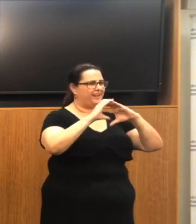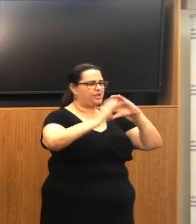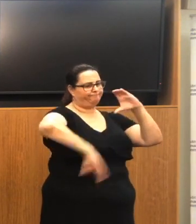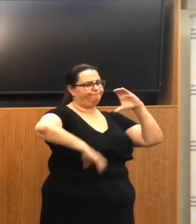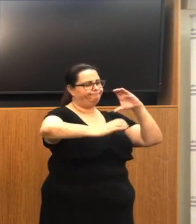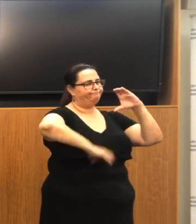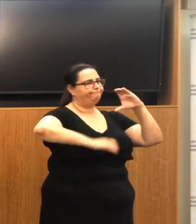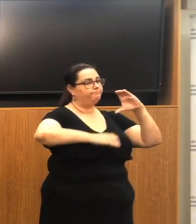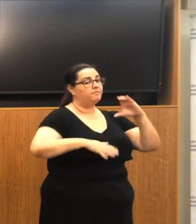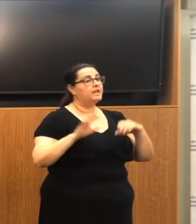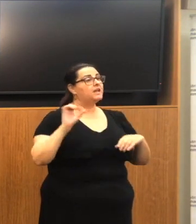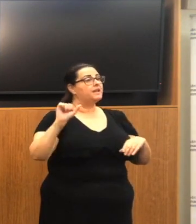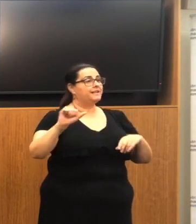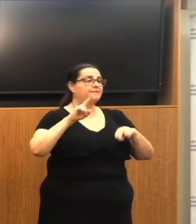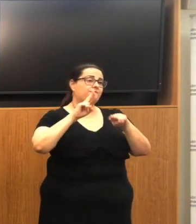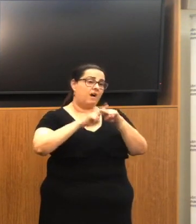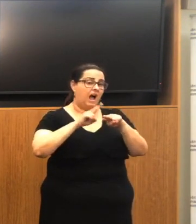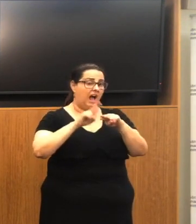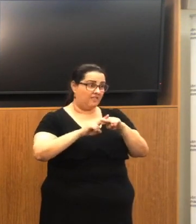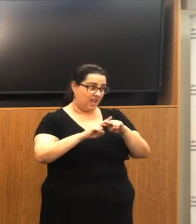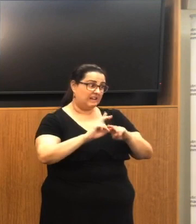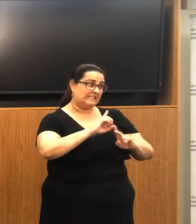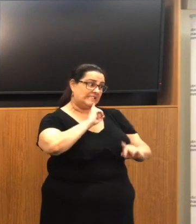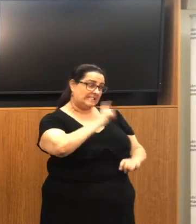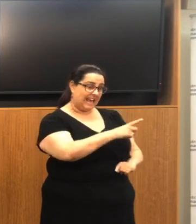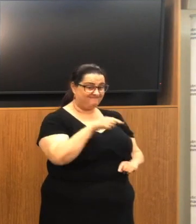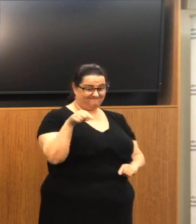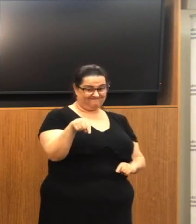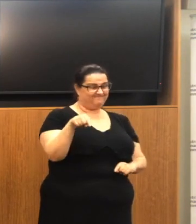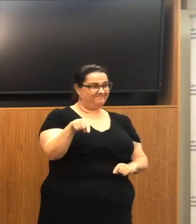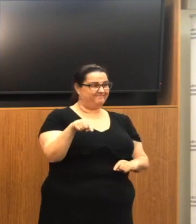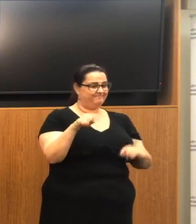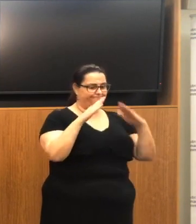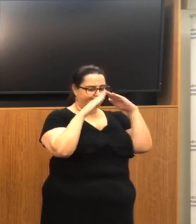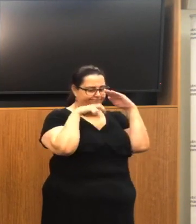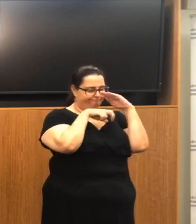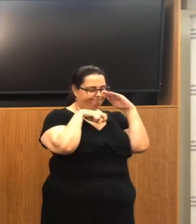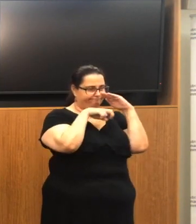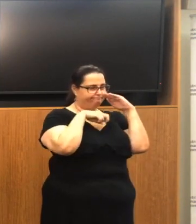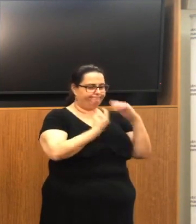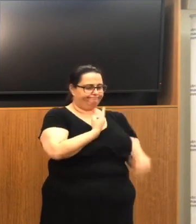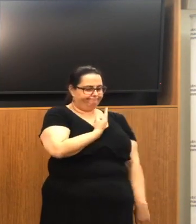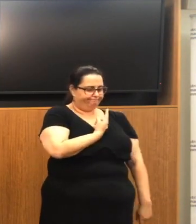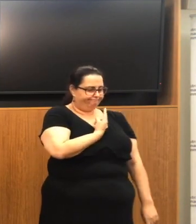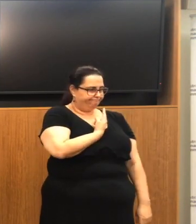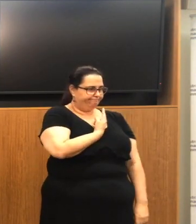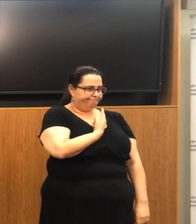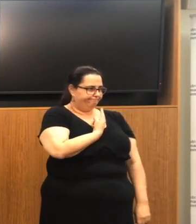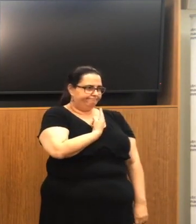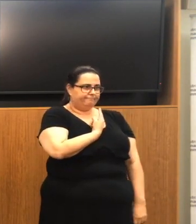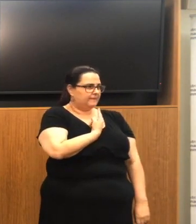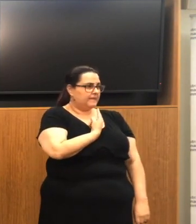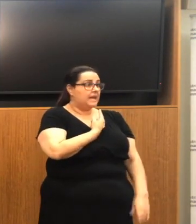And his father told us that he now lives in complete isolation from everybody even though he's in this camp